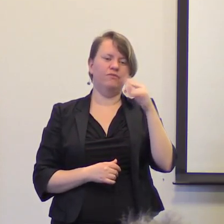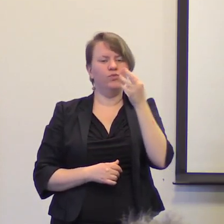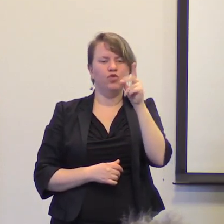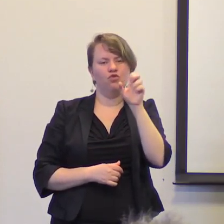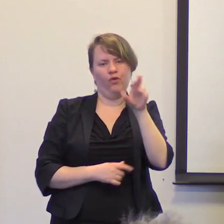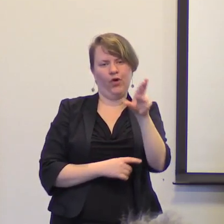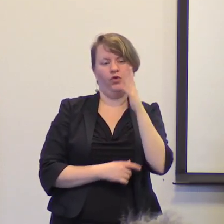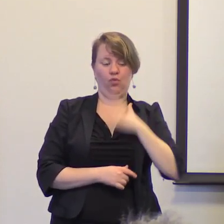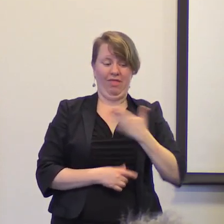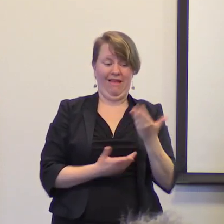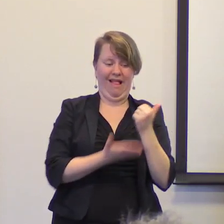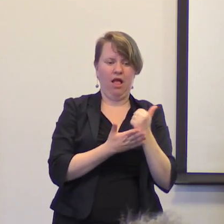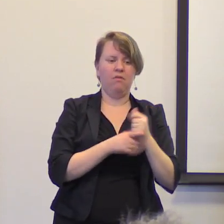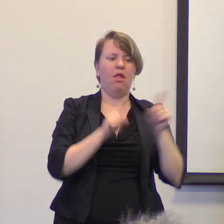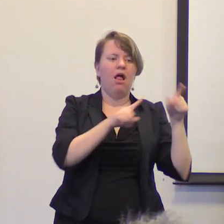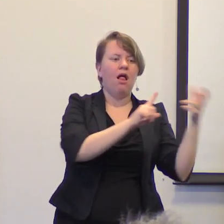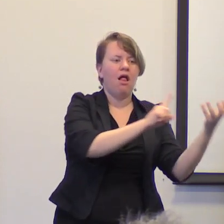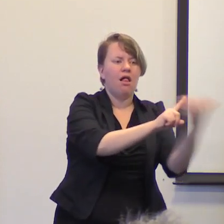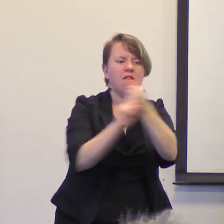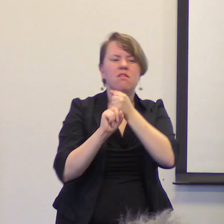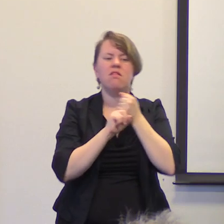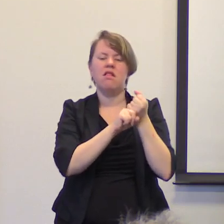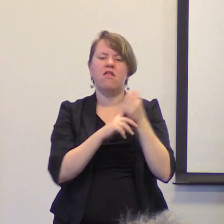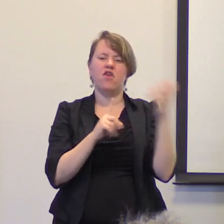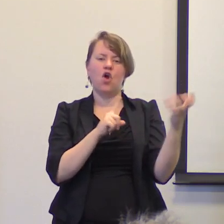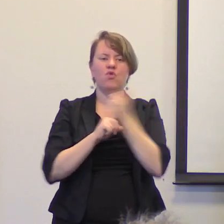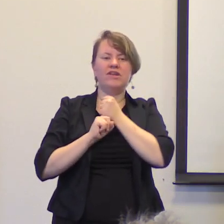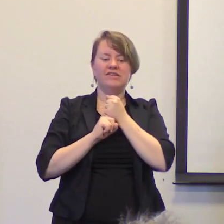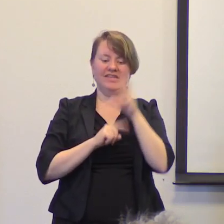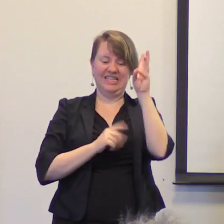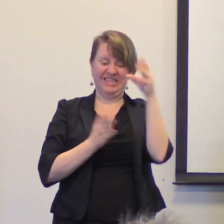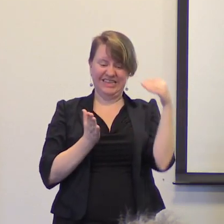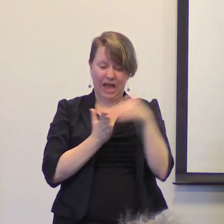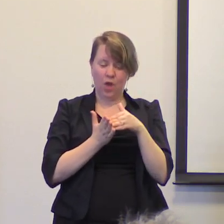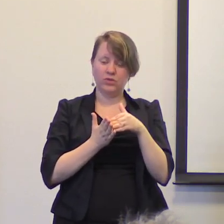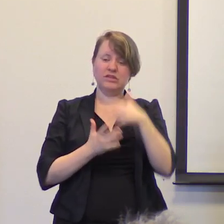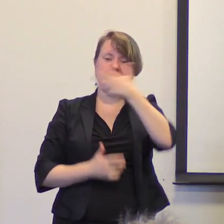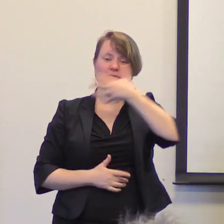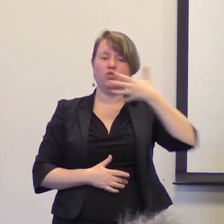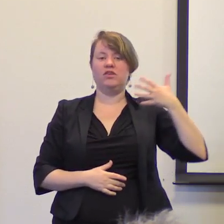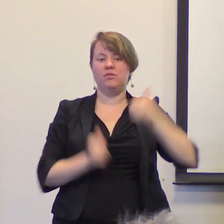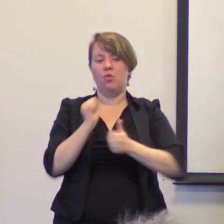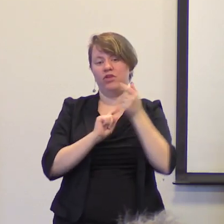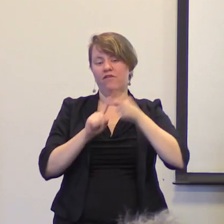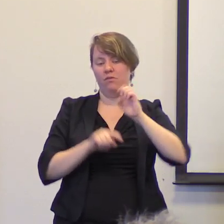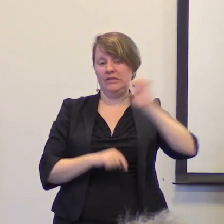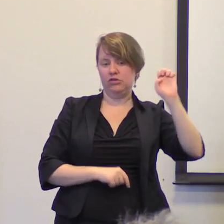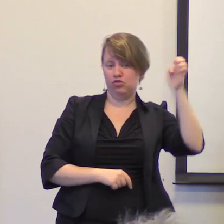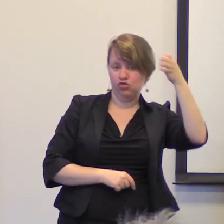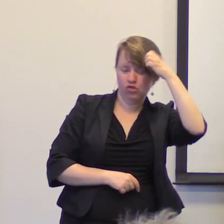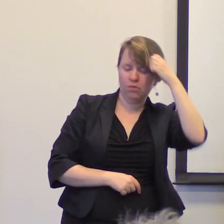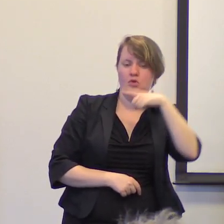they went out and they arrested over 6,000 immigrants, mostly from Eastern Europe and Russia.